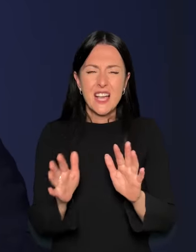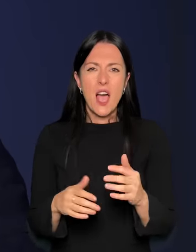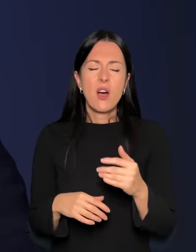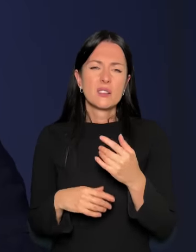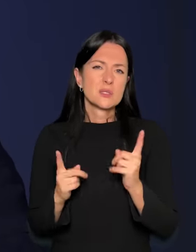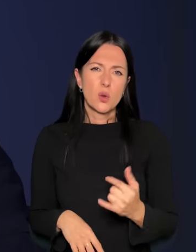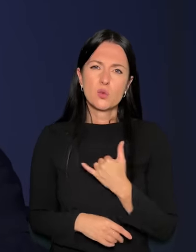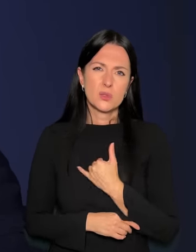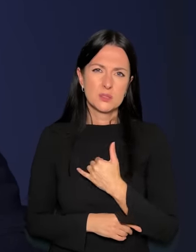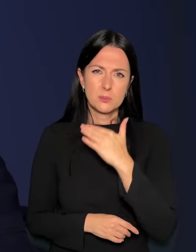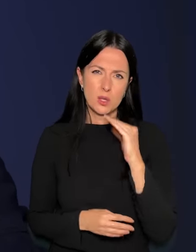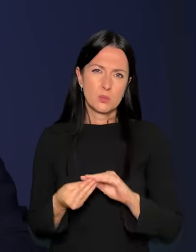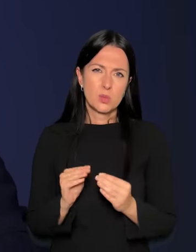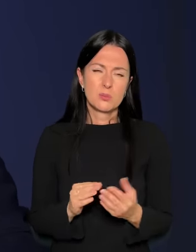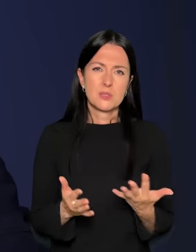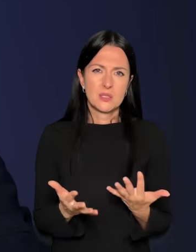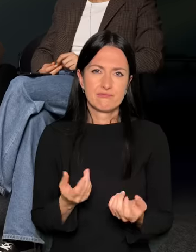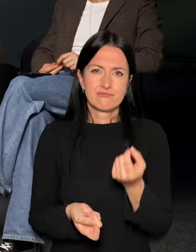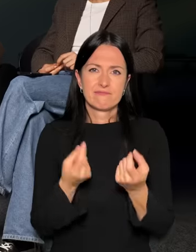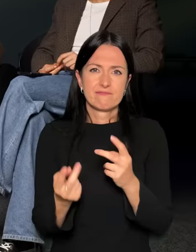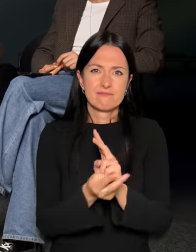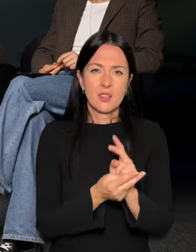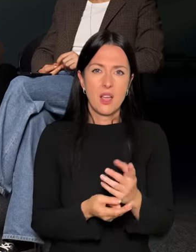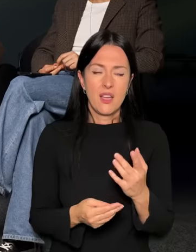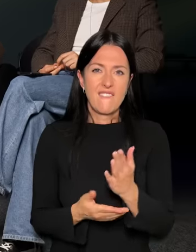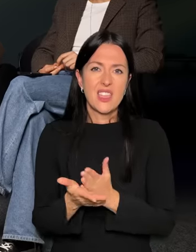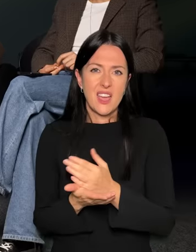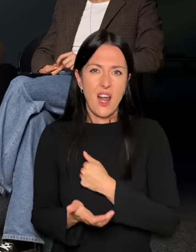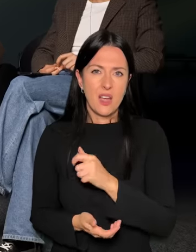We have a lot of problems, honestly, that veterans encounter, even those who have already been prosthetized